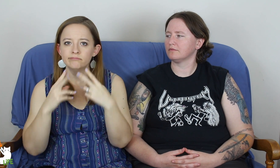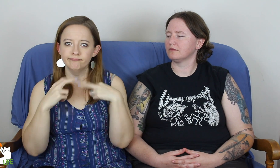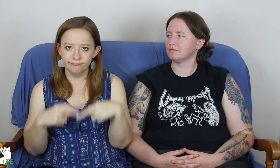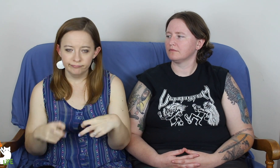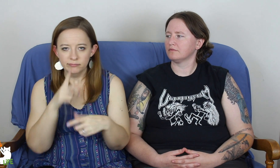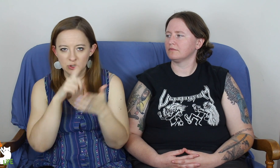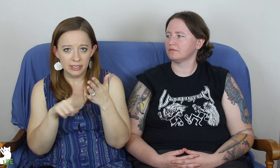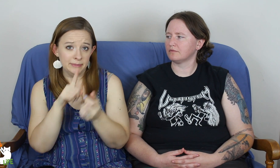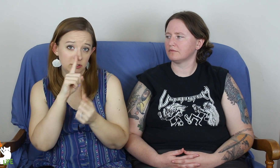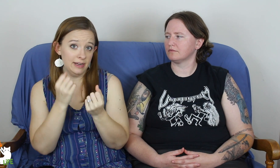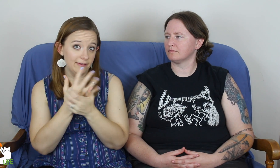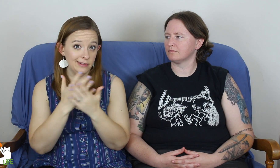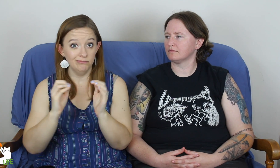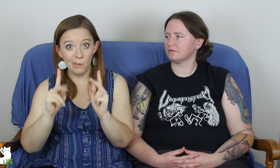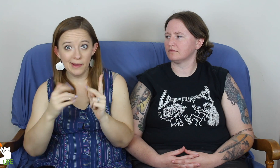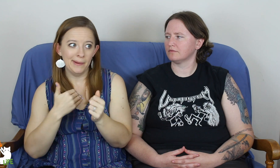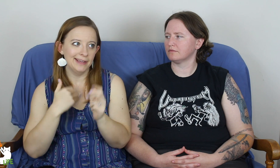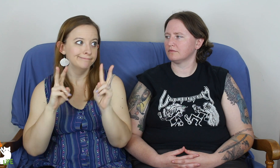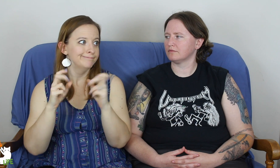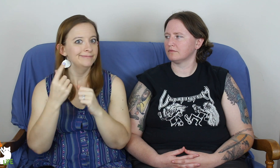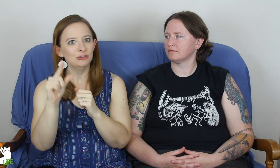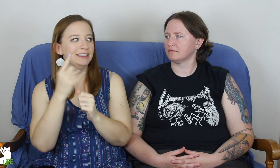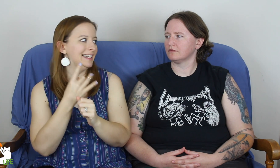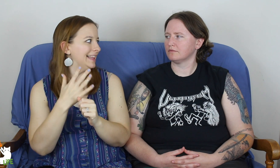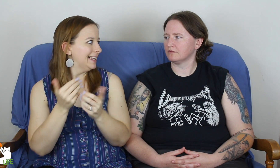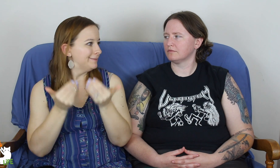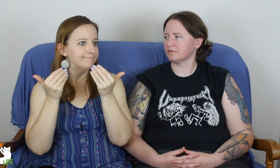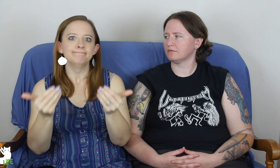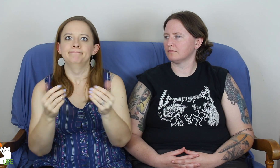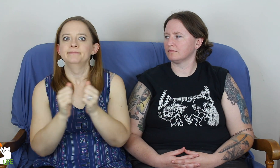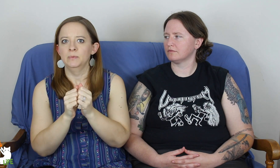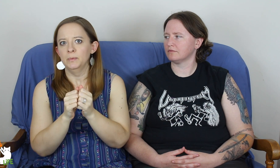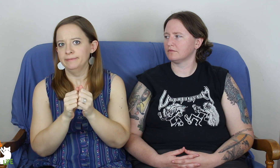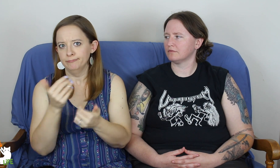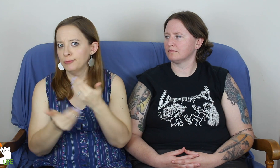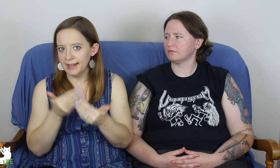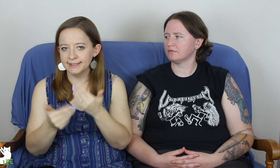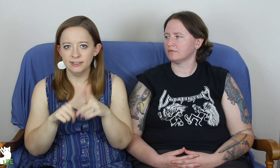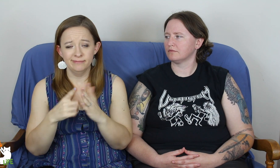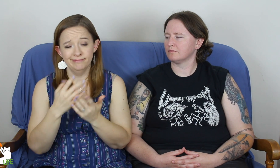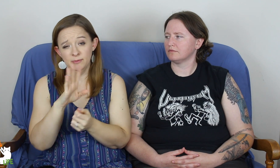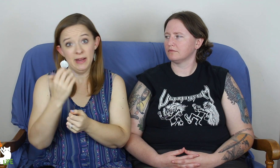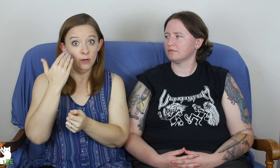Just to get a physical exam and check to make sure everything is okay. To have the "green light" to go ahead and start the process.